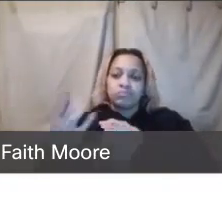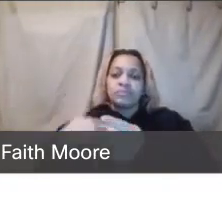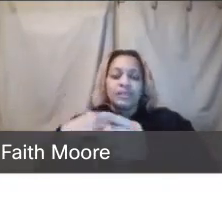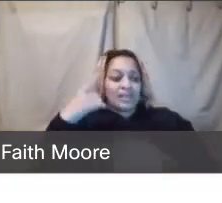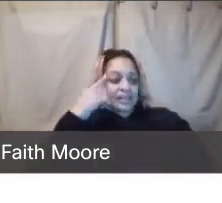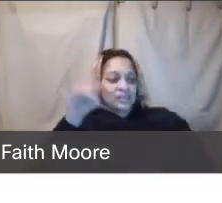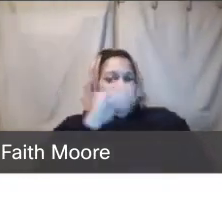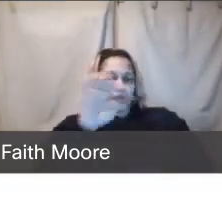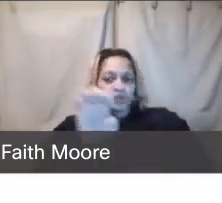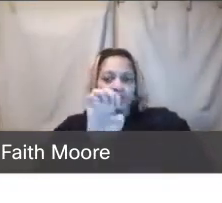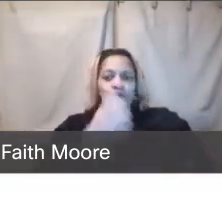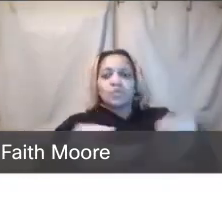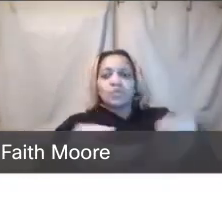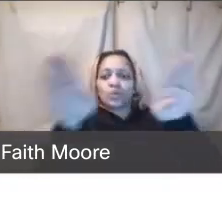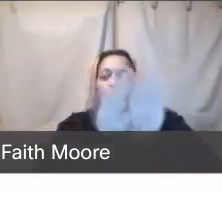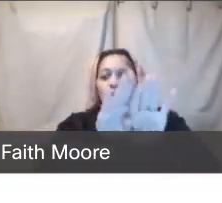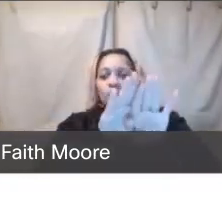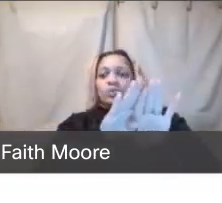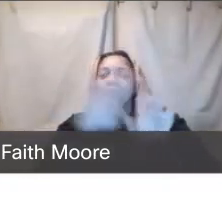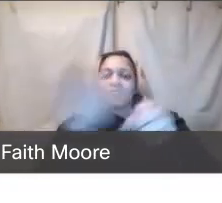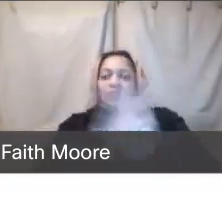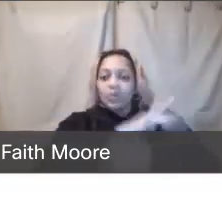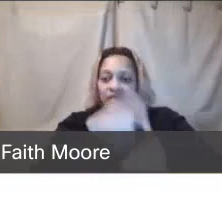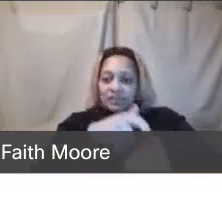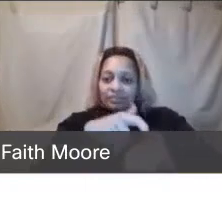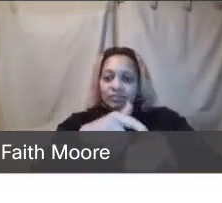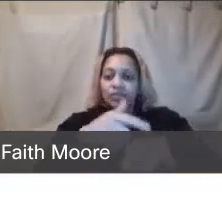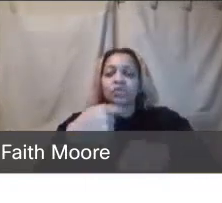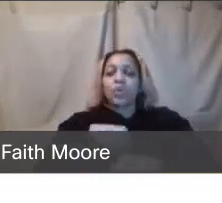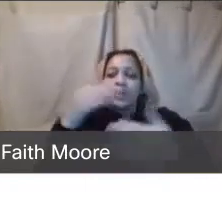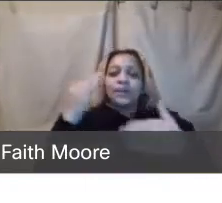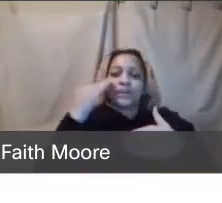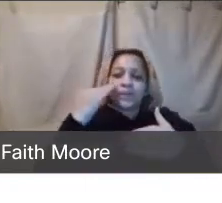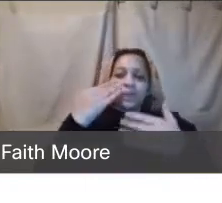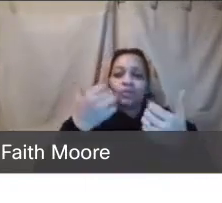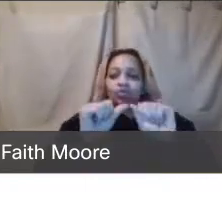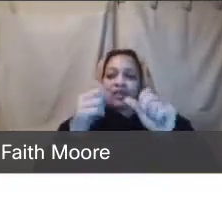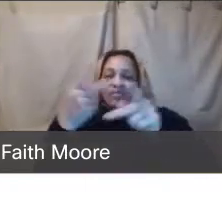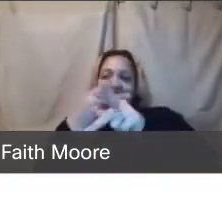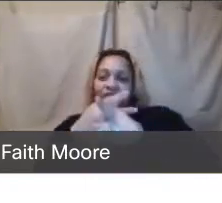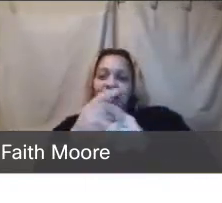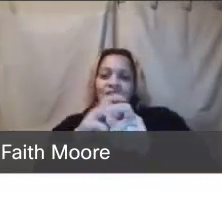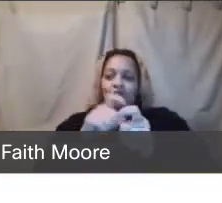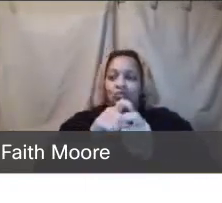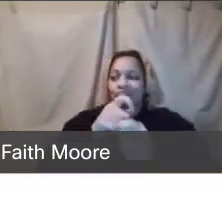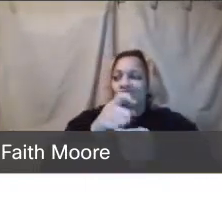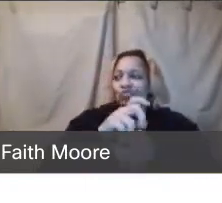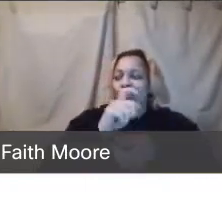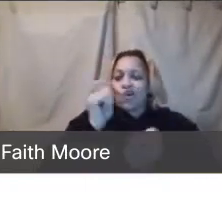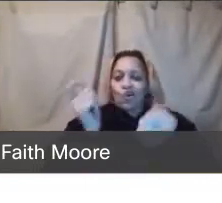Close all of the time we're well aware of it and we're trying to figure out an alternative path that we go up in the street, but we don't have.